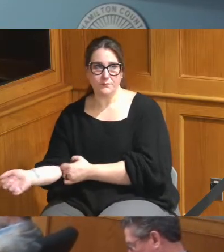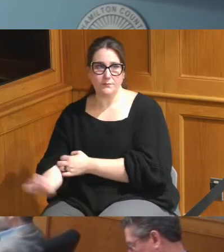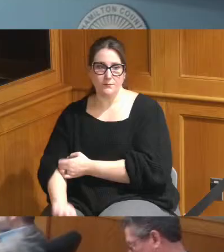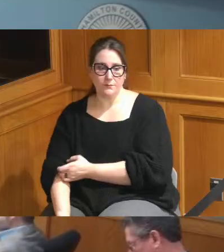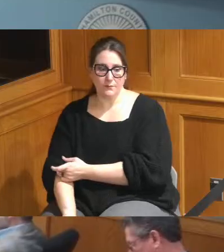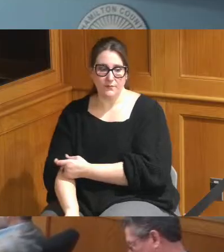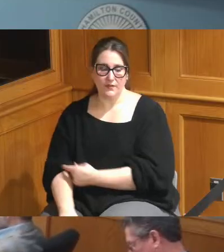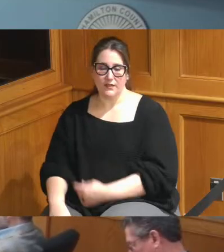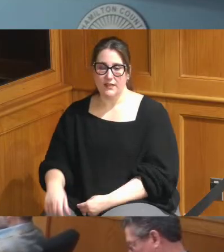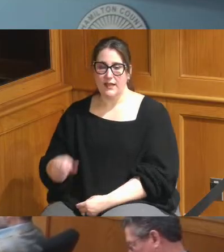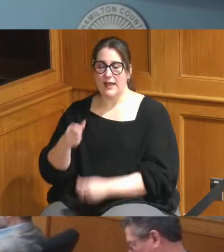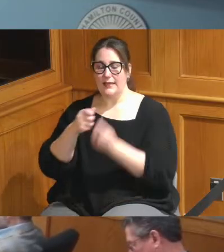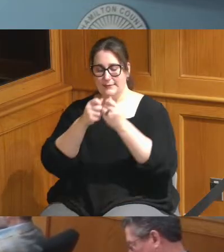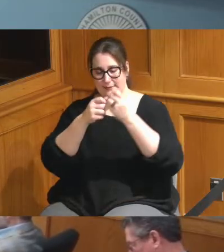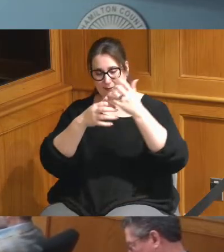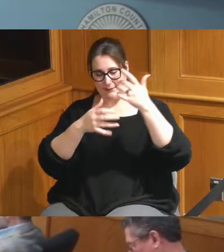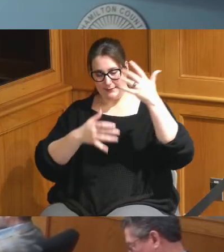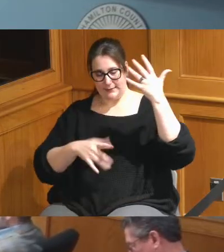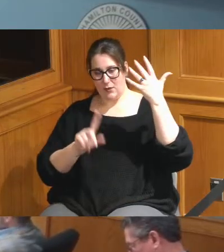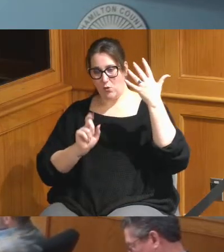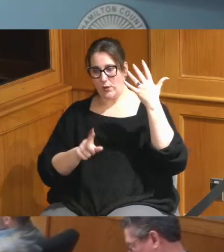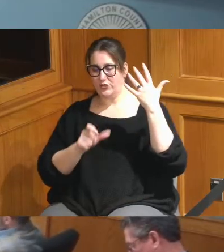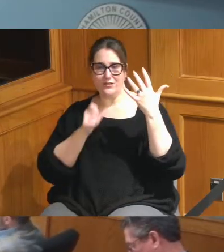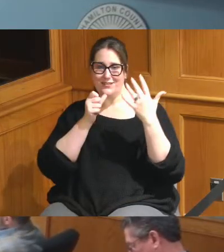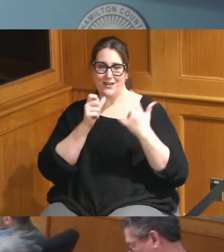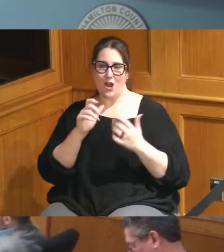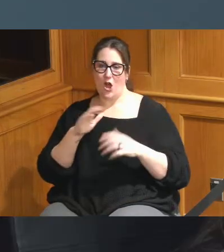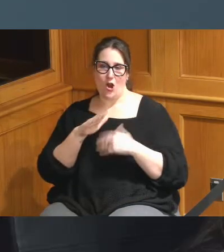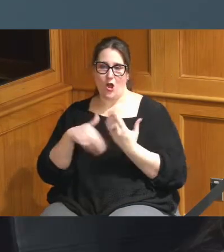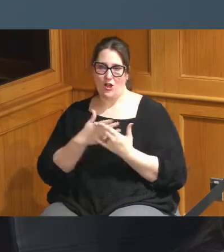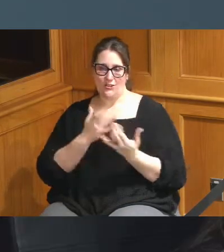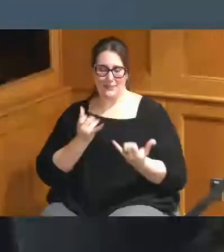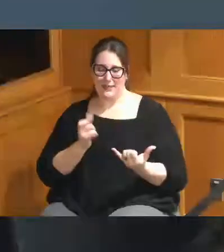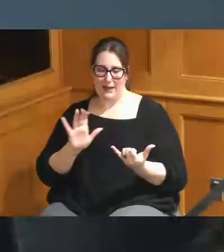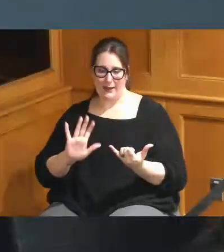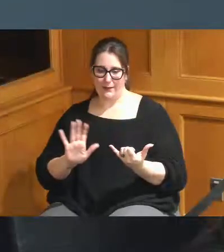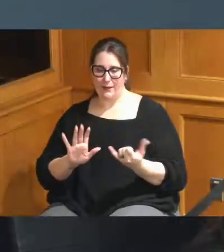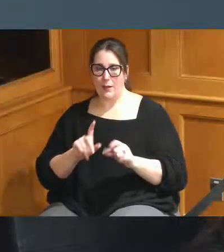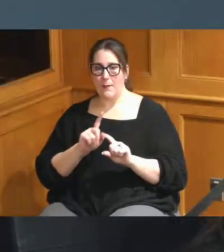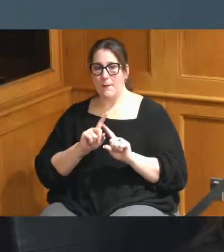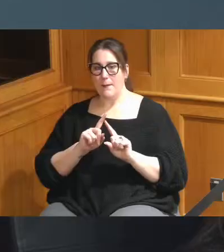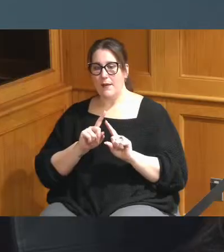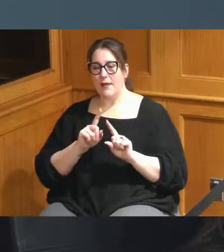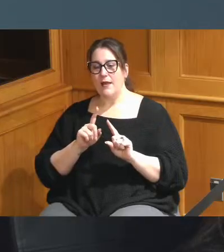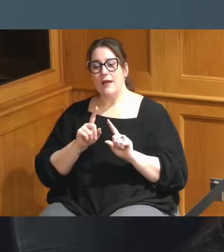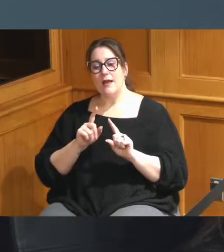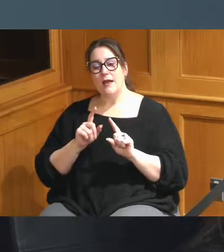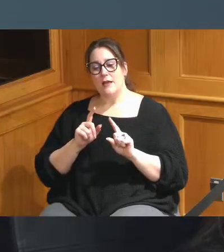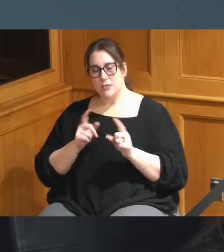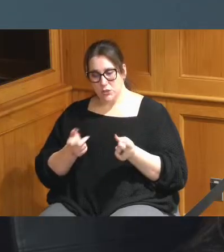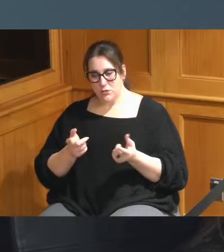bit of questions but I won't do them all today. they say if you build it they will come. We have